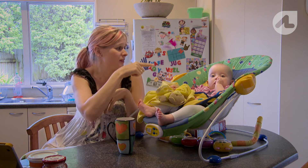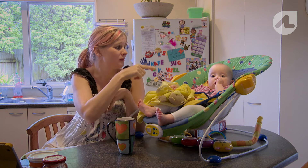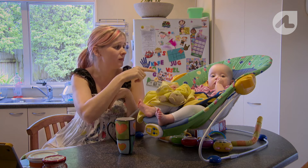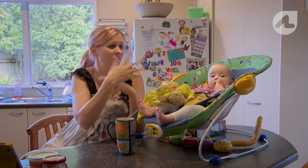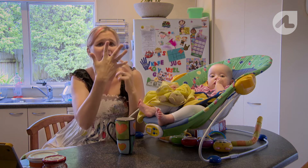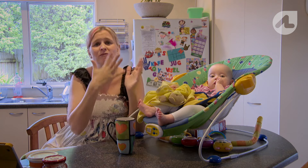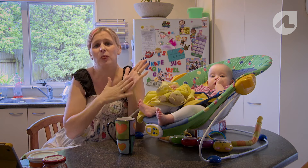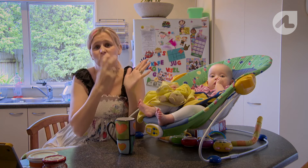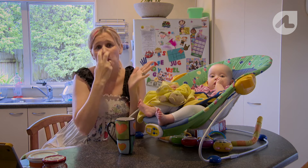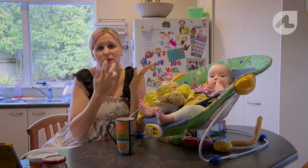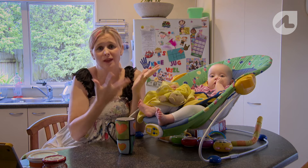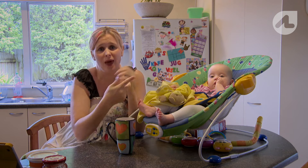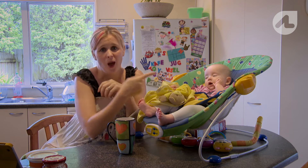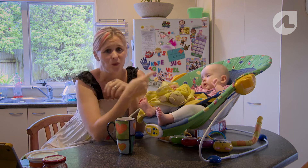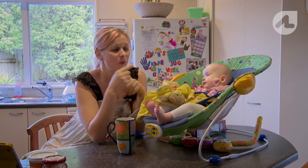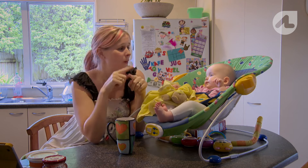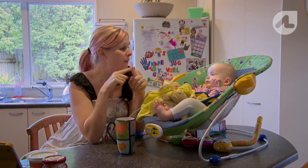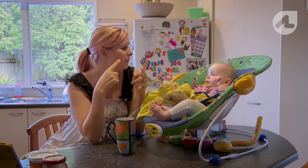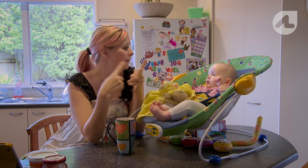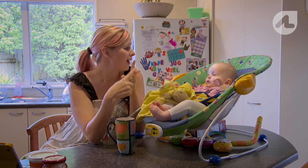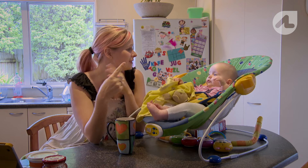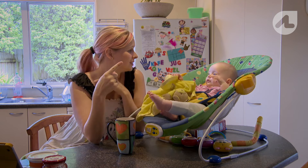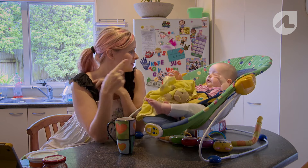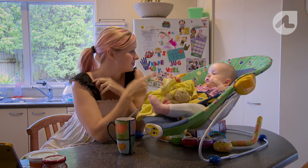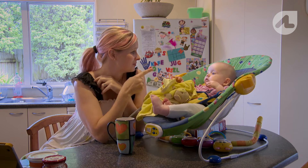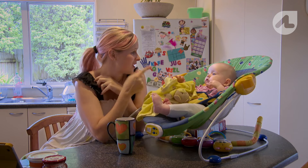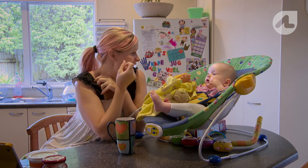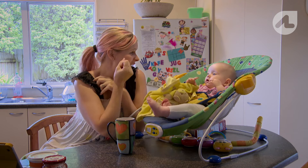She's five months old, and she already understands a lot of sign.